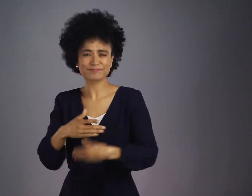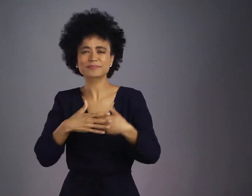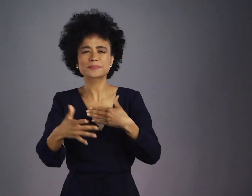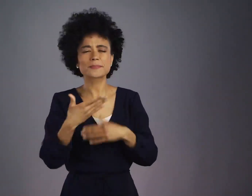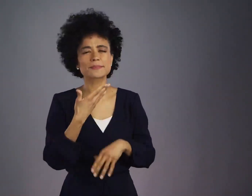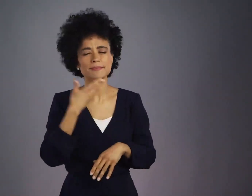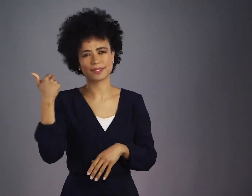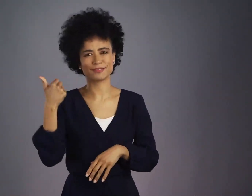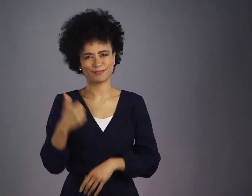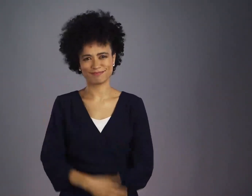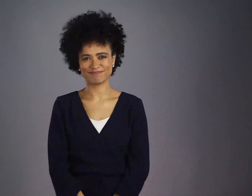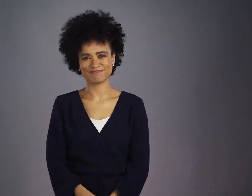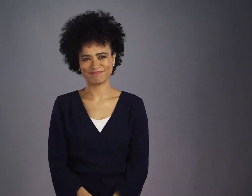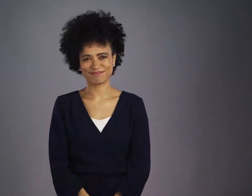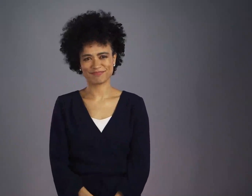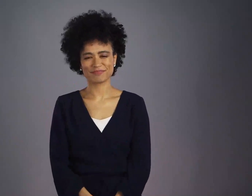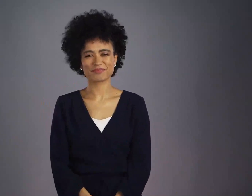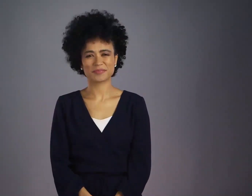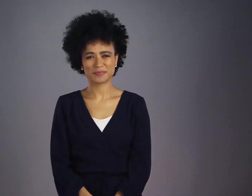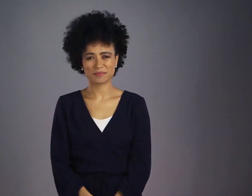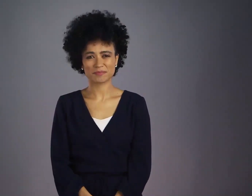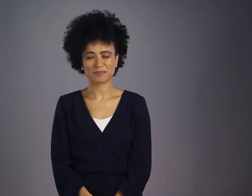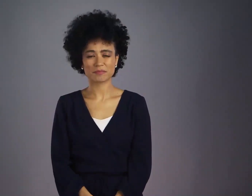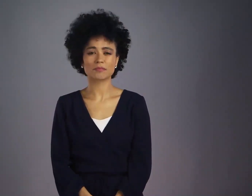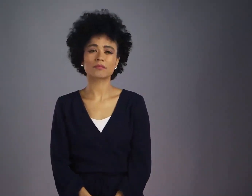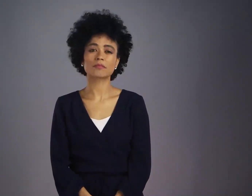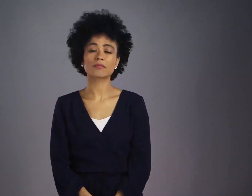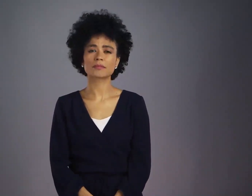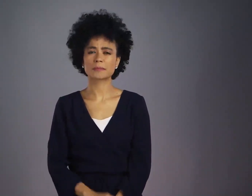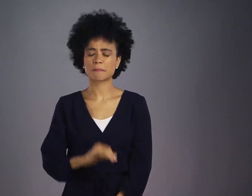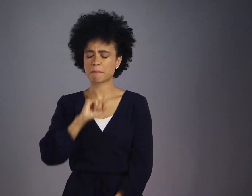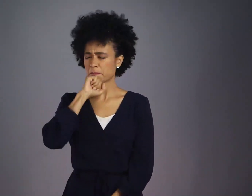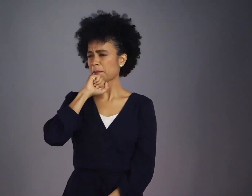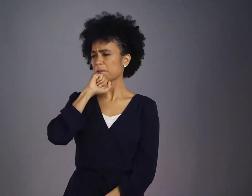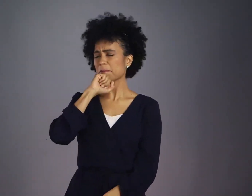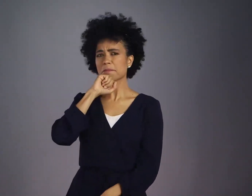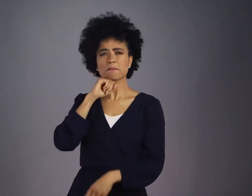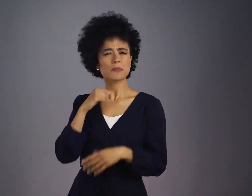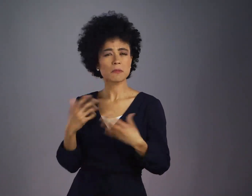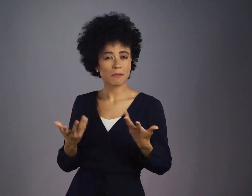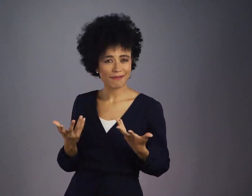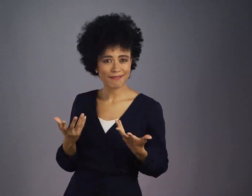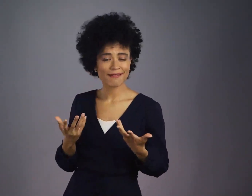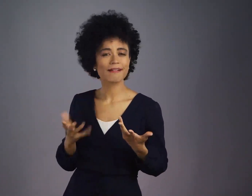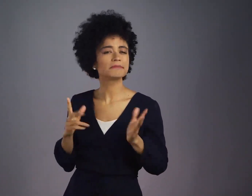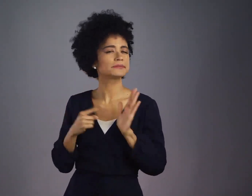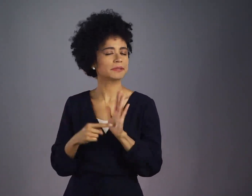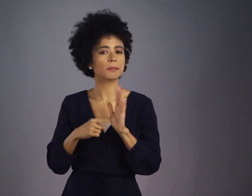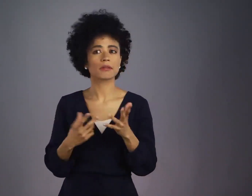A better way of life will emerge when they are overcome. Some of the snags you will encounter